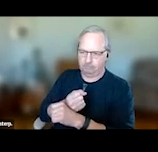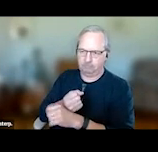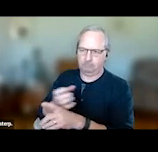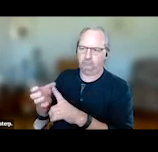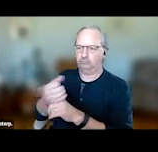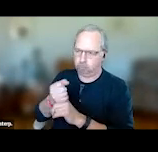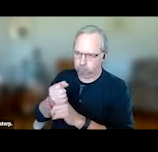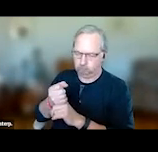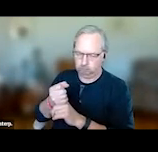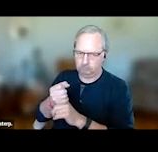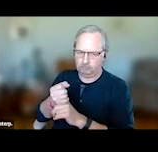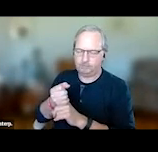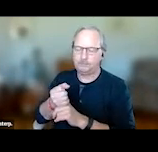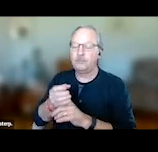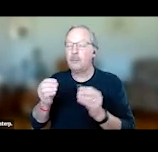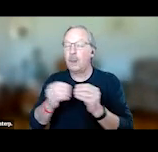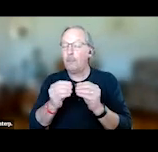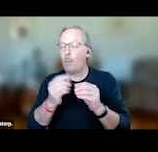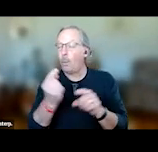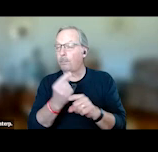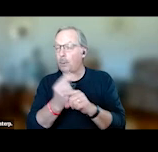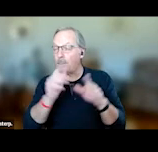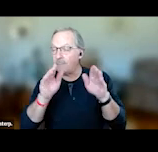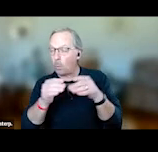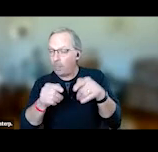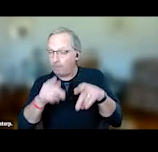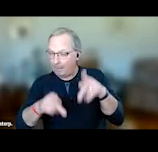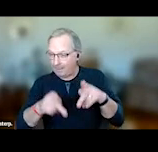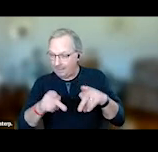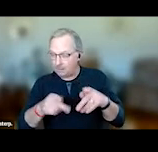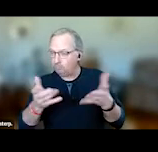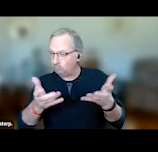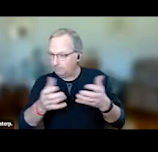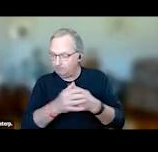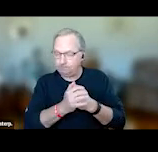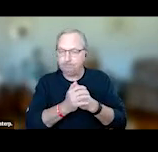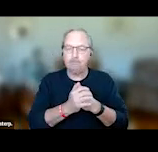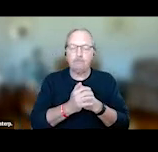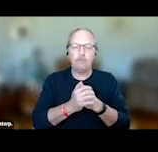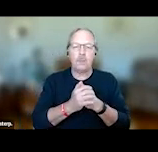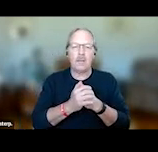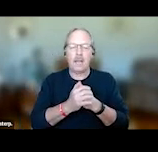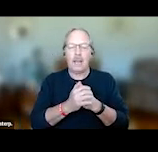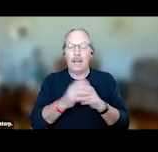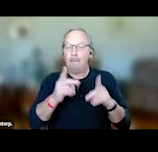So maybe a more appropriate focus for this population is the fact that people with psychosis are traumatized